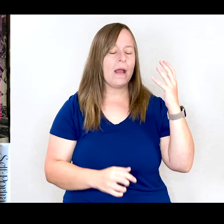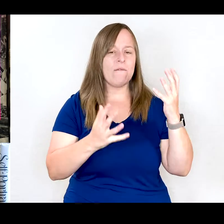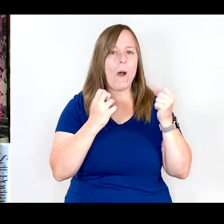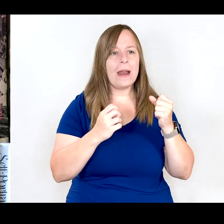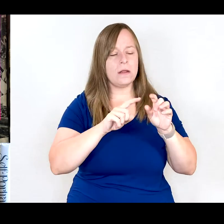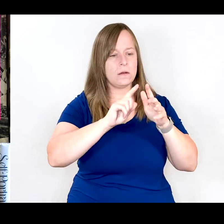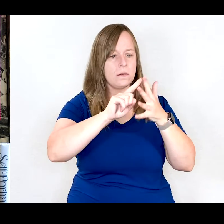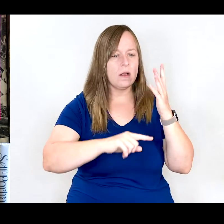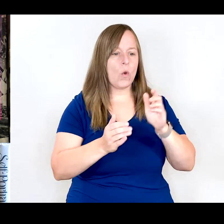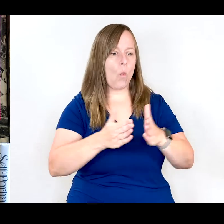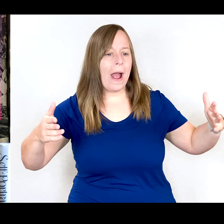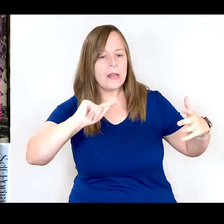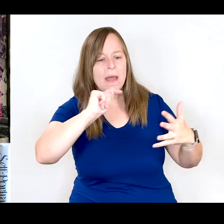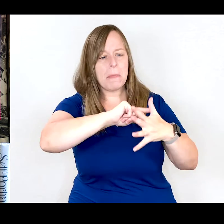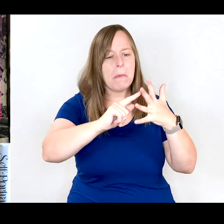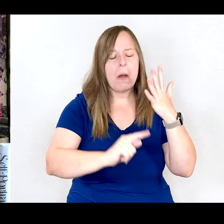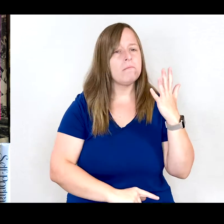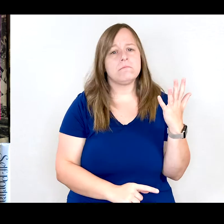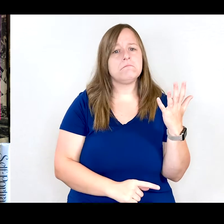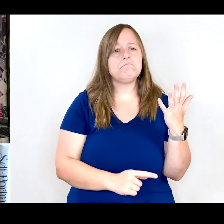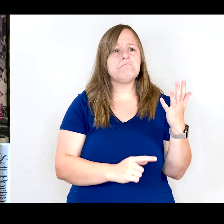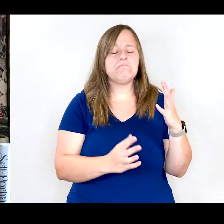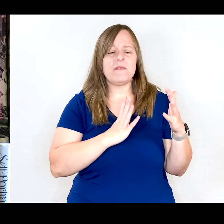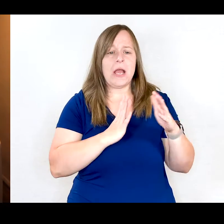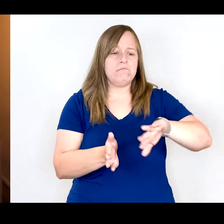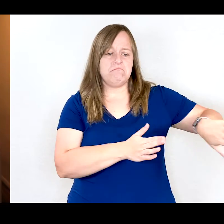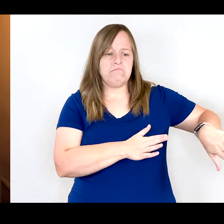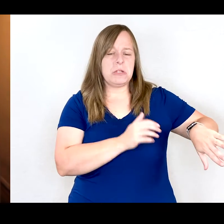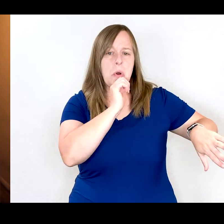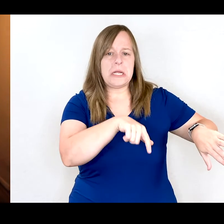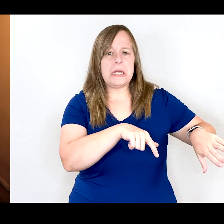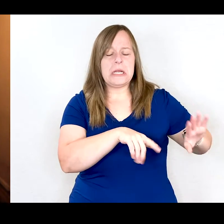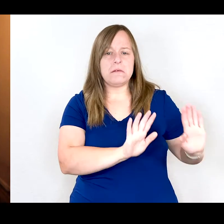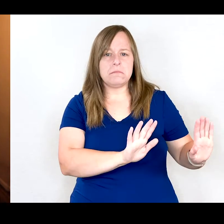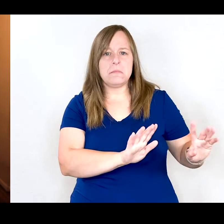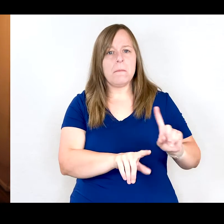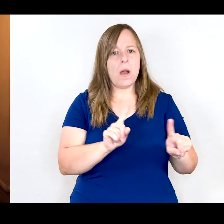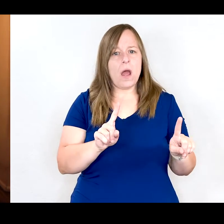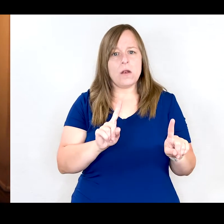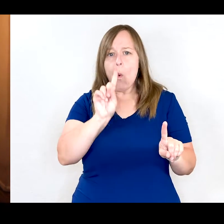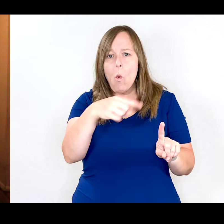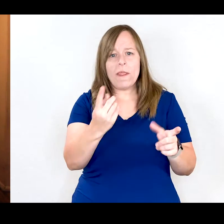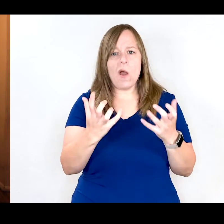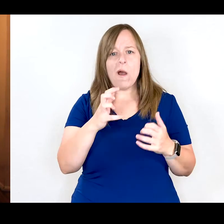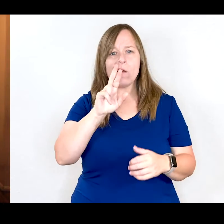to have grabbed bars and I could widen the bathroom so that I don't have to bathe on the commode and all